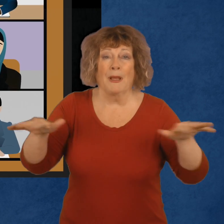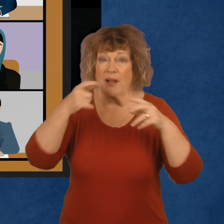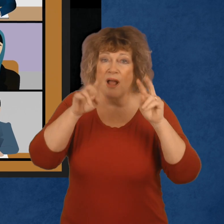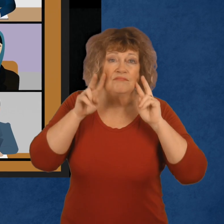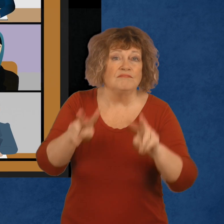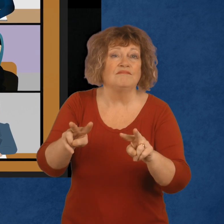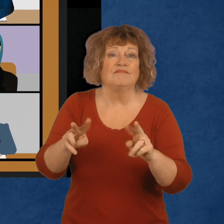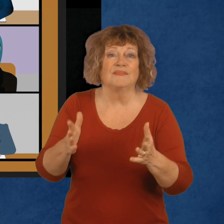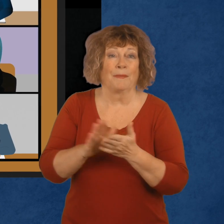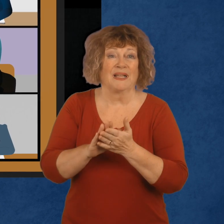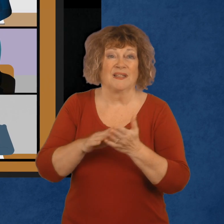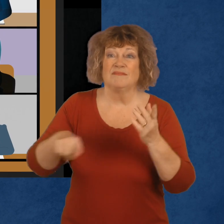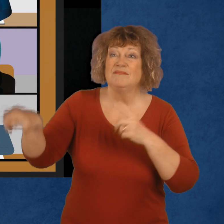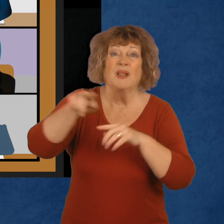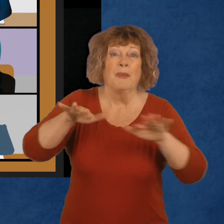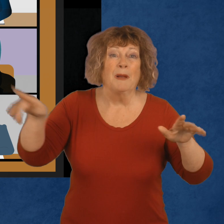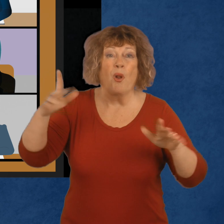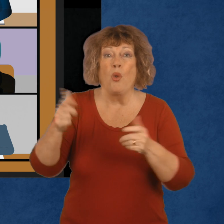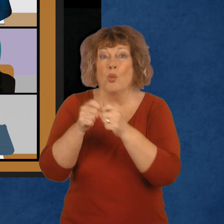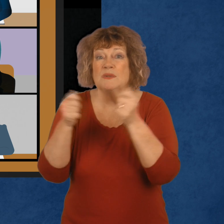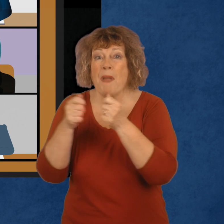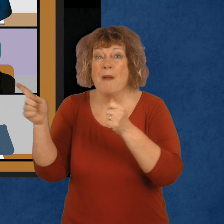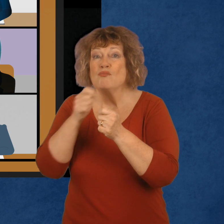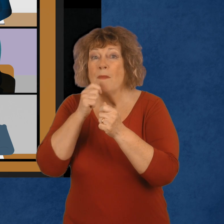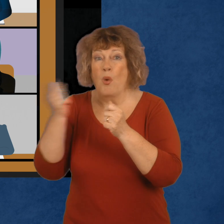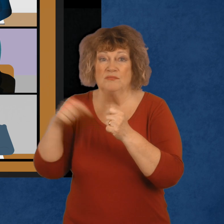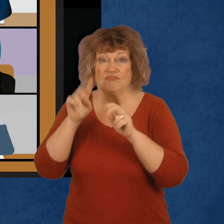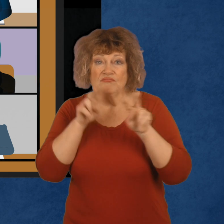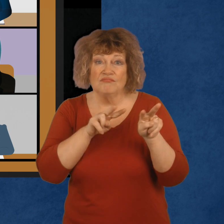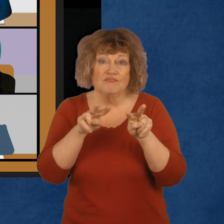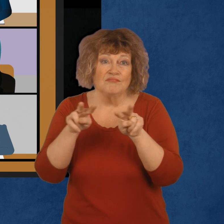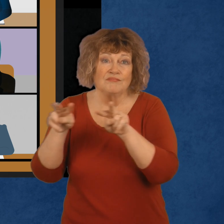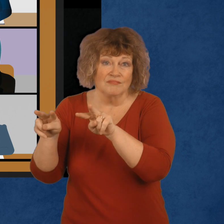watching the hearing, but you will not be able to see them.